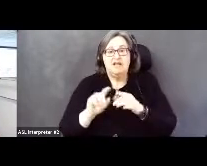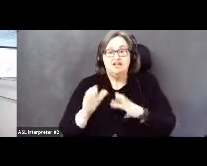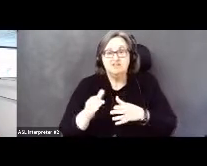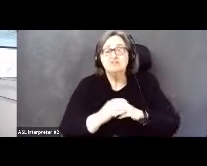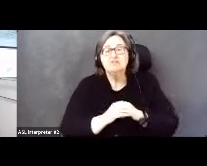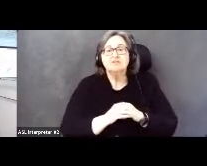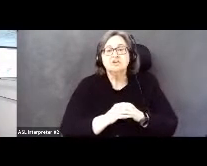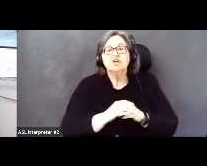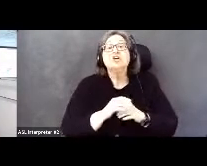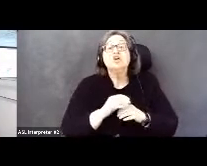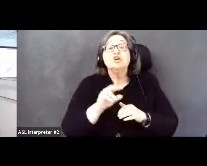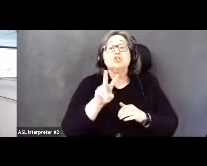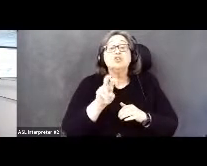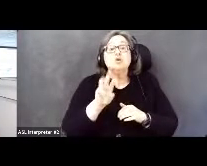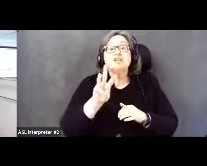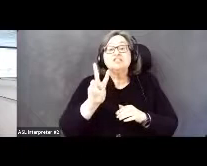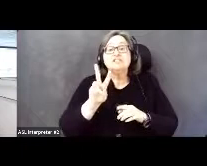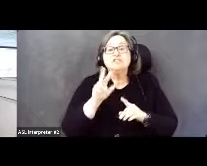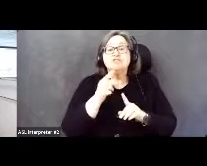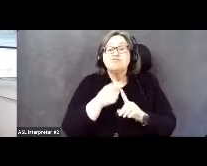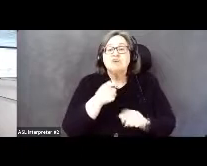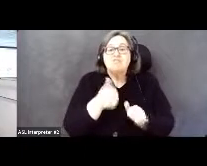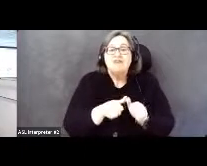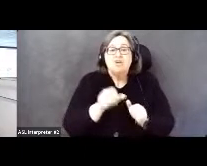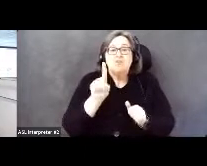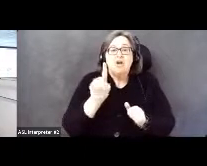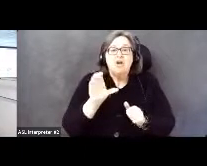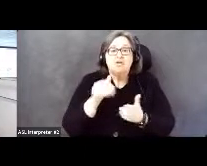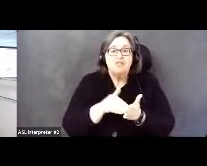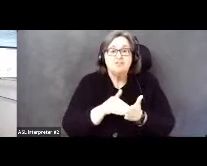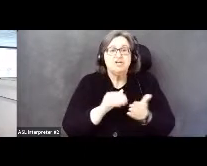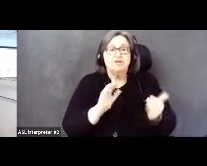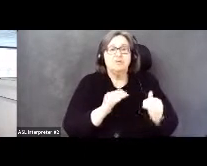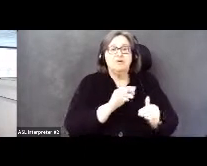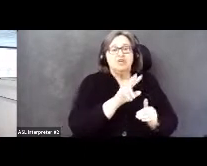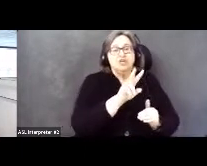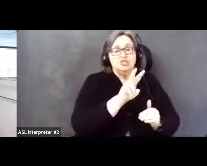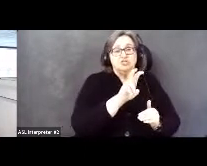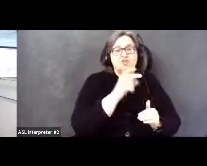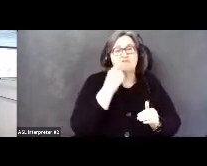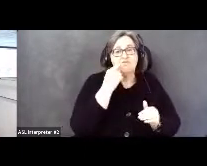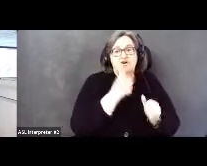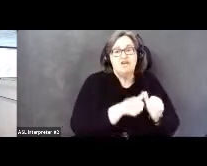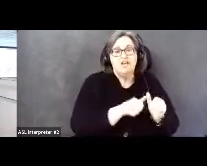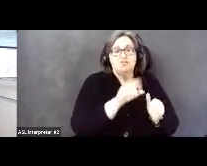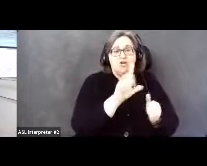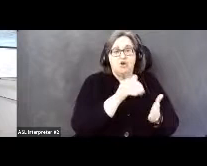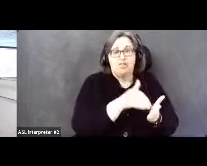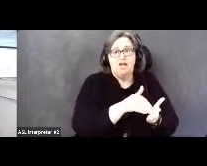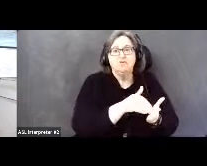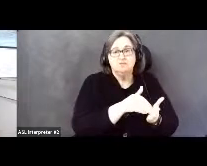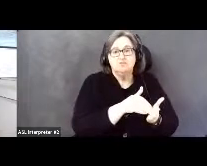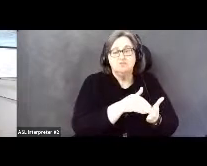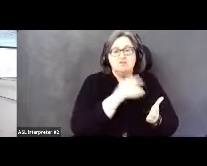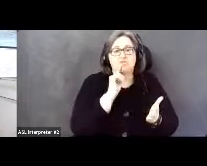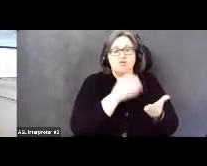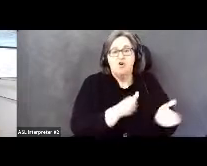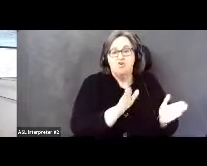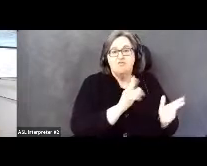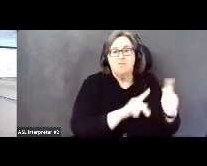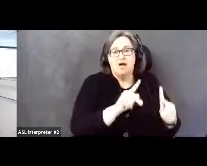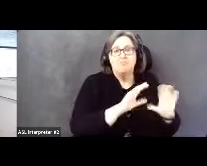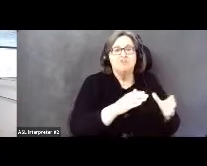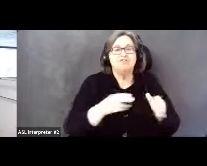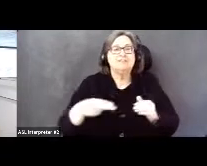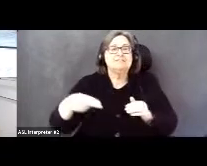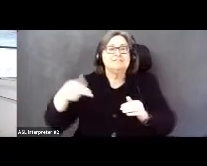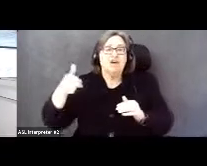the rate is 262 per 100,000 as opposed to 200 for 100,000 for the overall population.